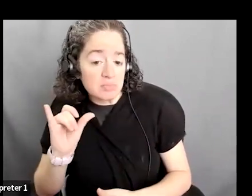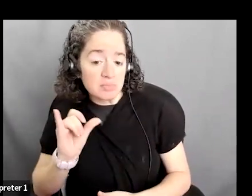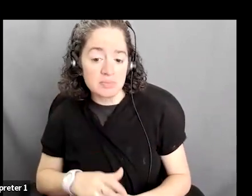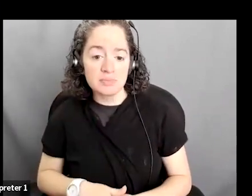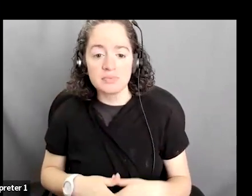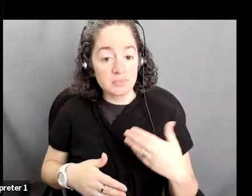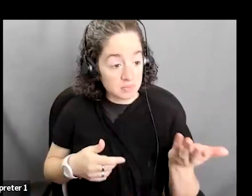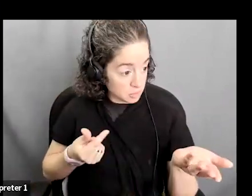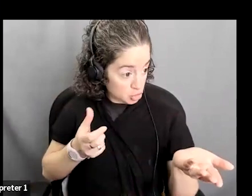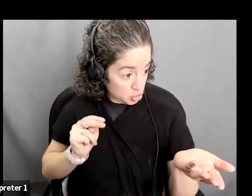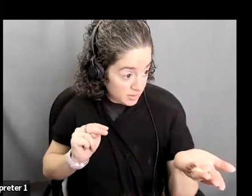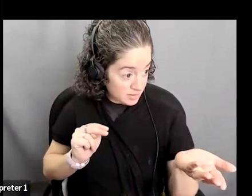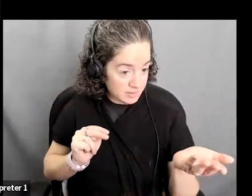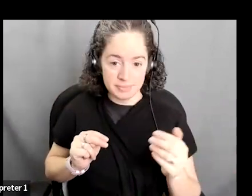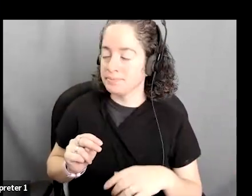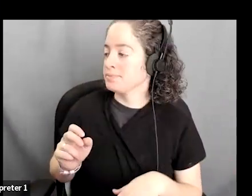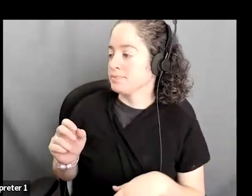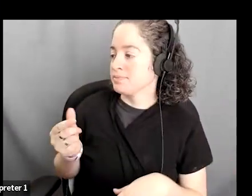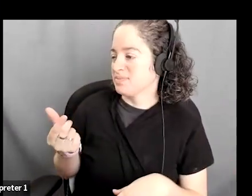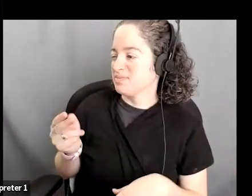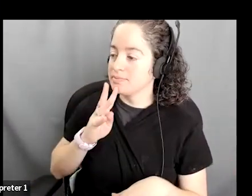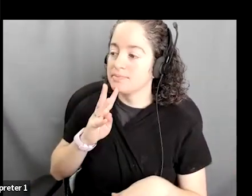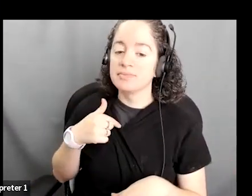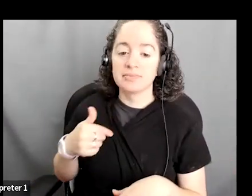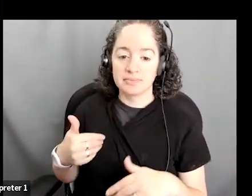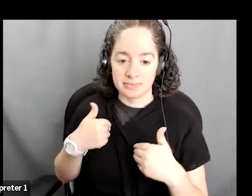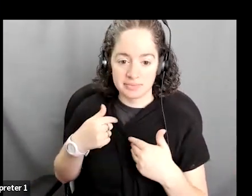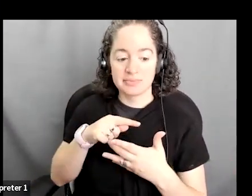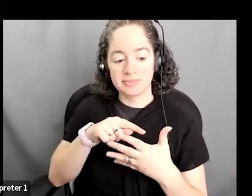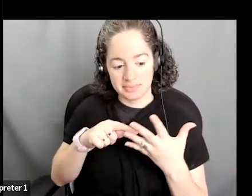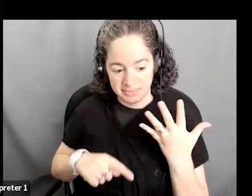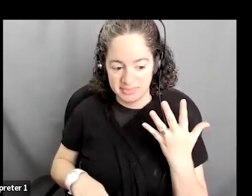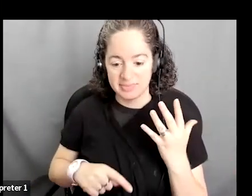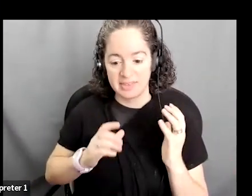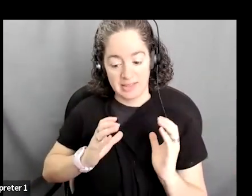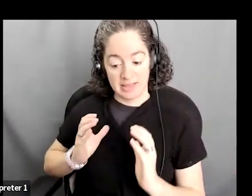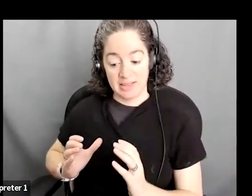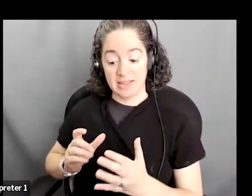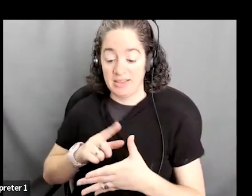I have a number of maintenance clients. We have Fluent Forms,